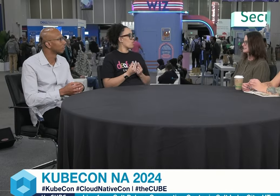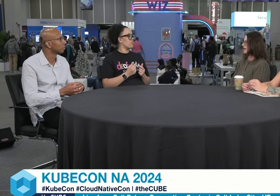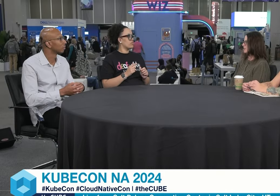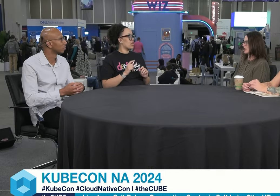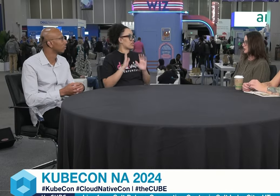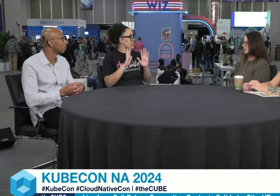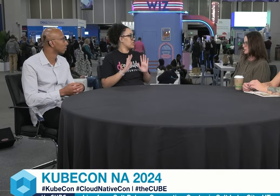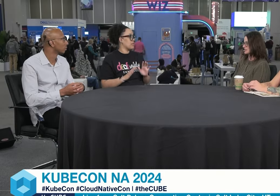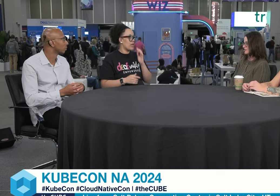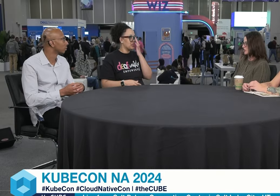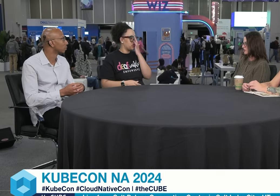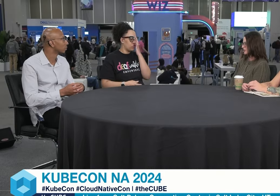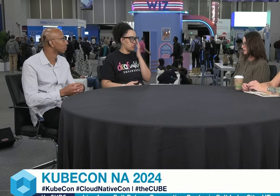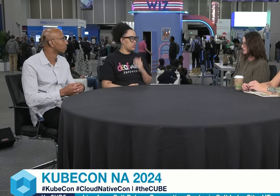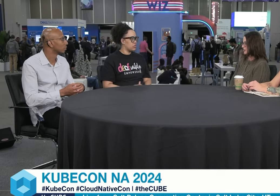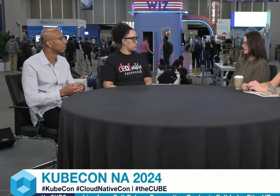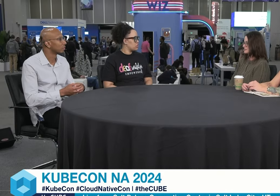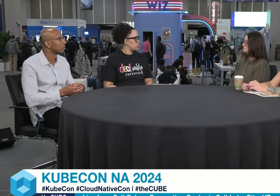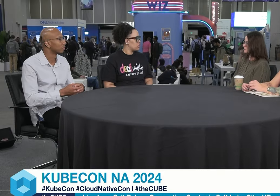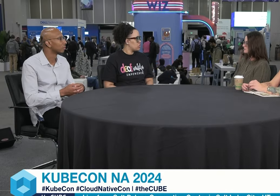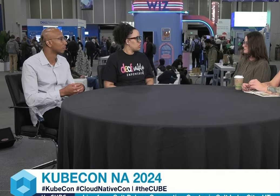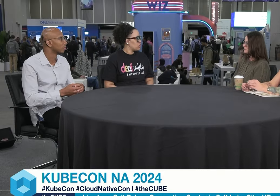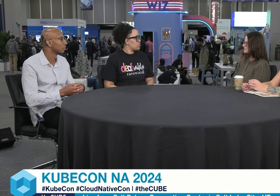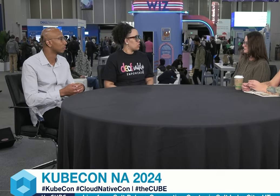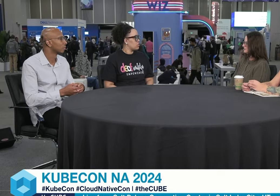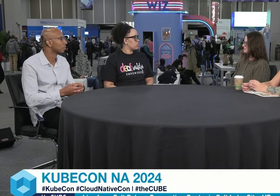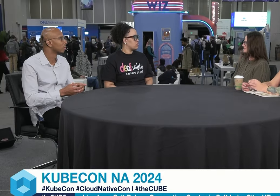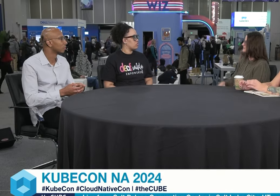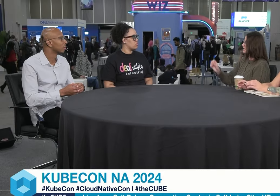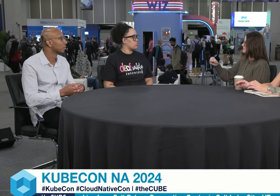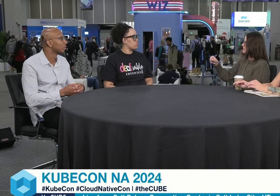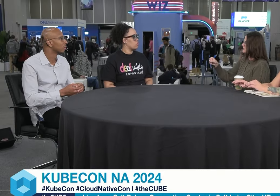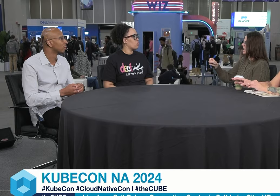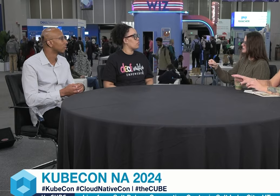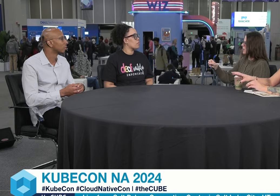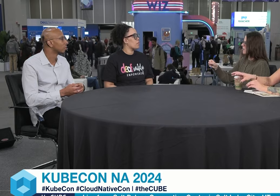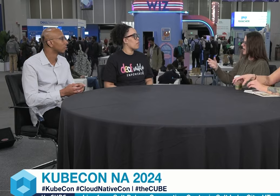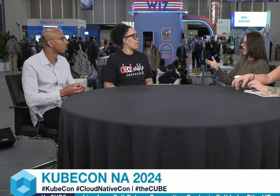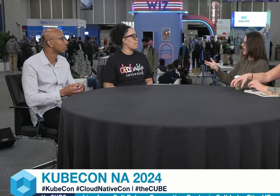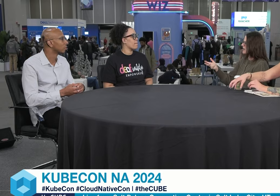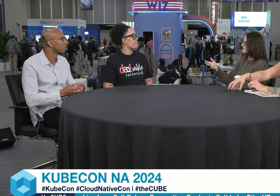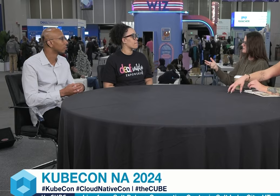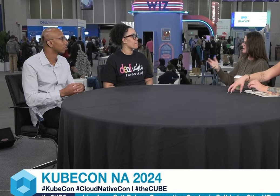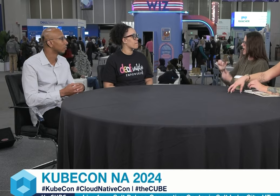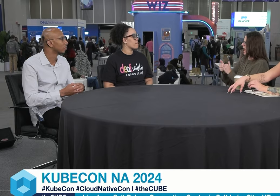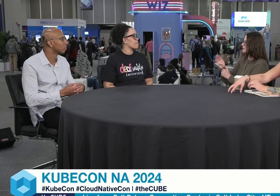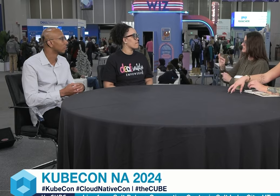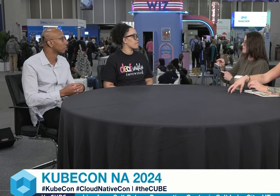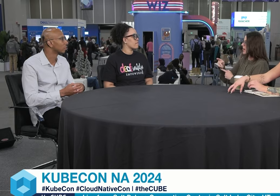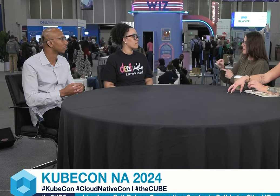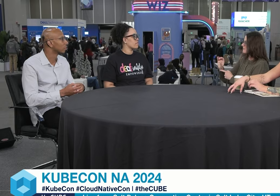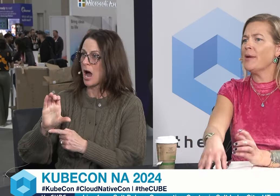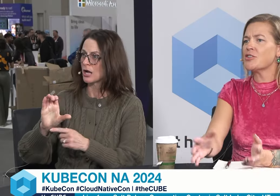" It's the same with our group, with the Deaf and Hard of Hearing space. Yeah. So how is the BIPOC group coming together?